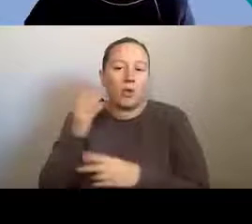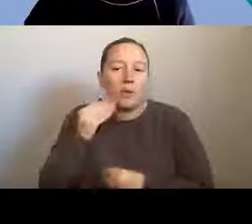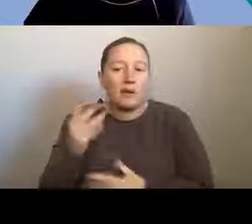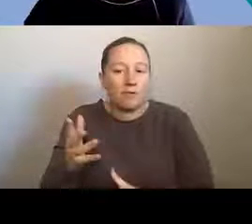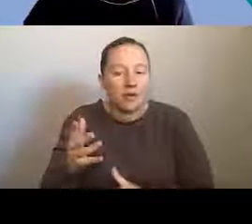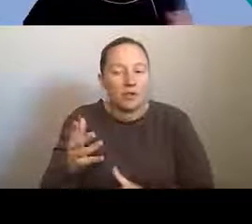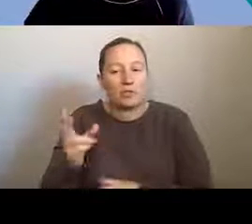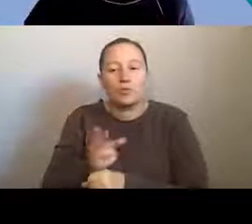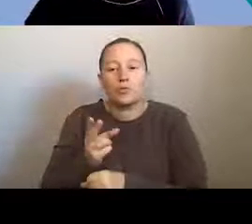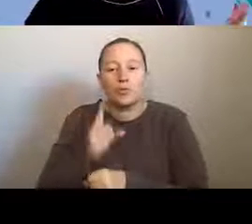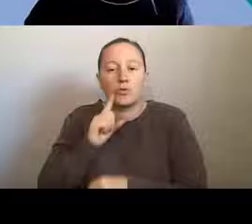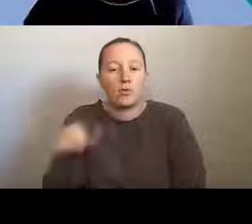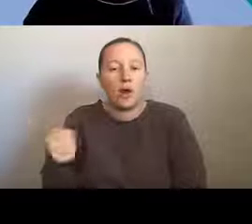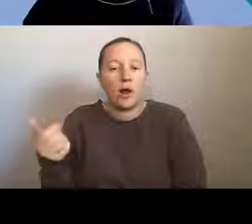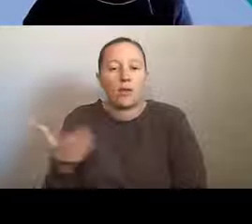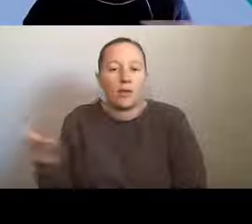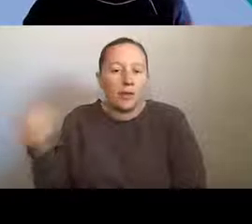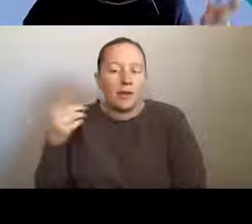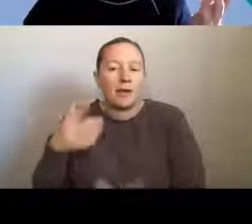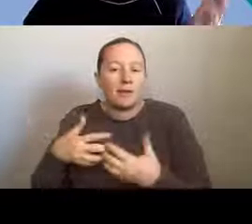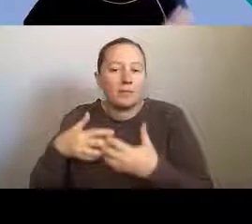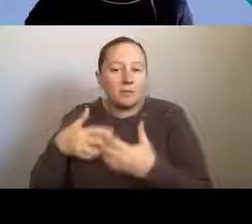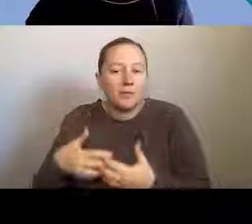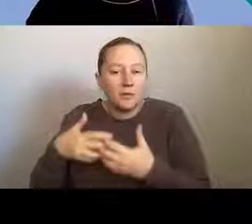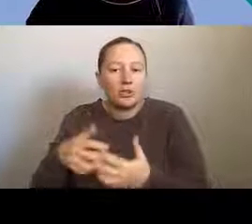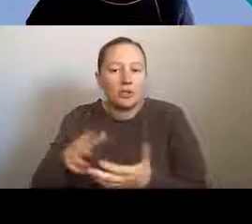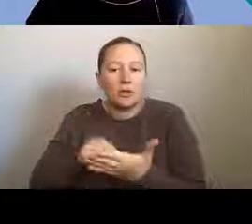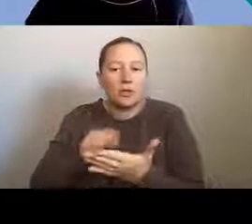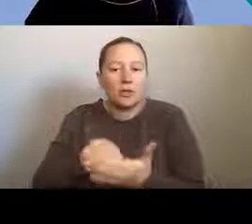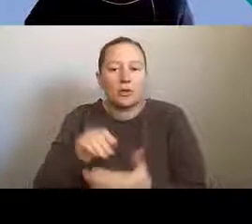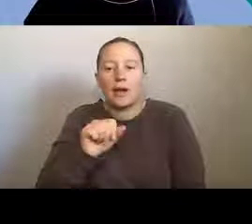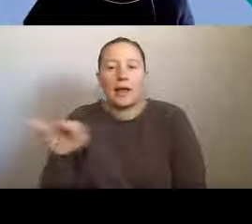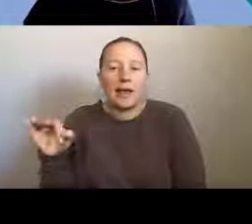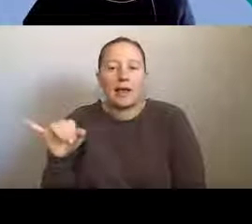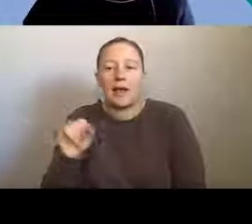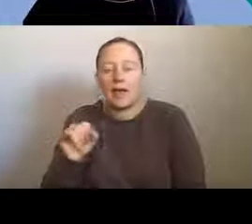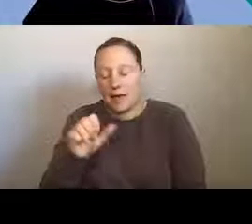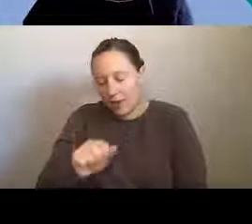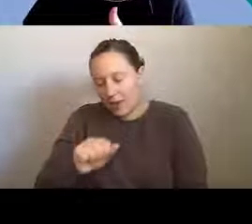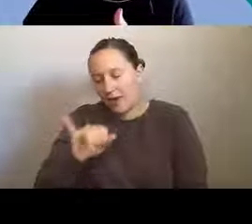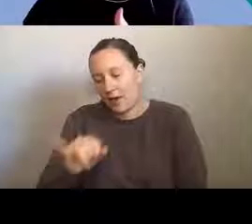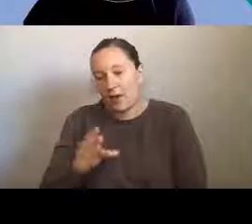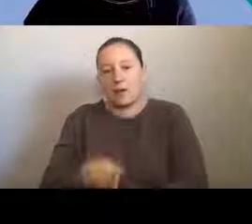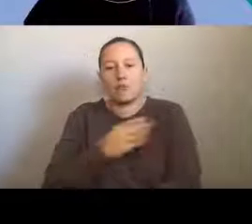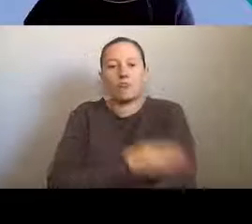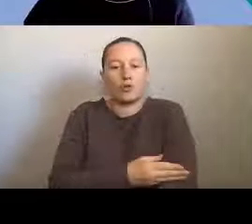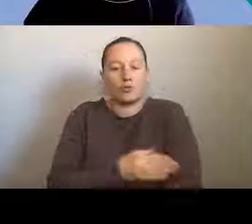like machine learning and AI-improvement purposes. And where you're conducting private